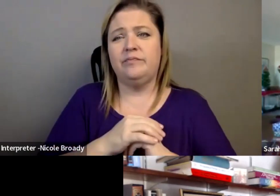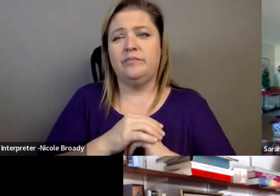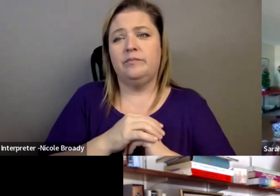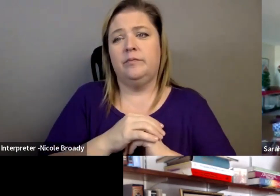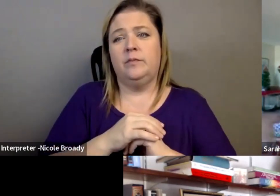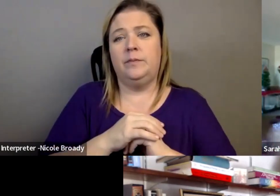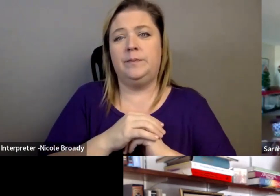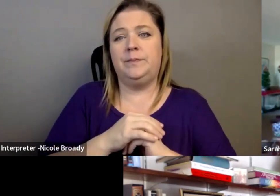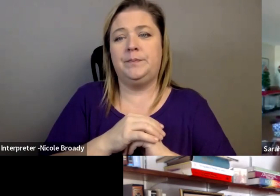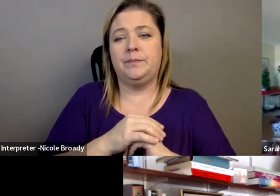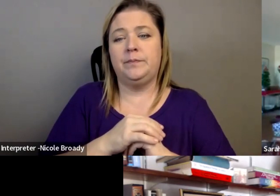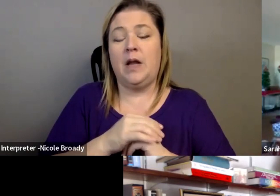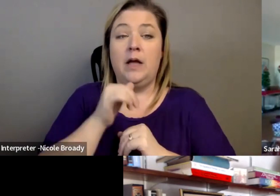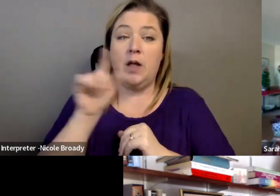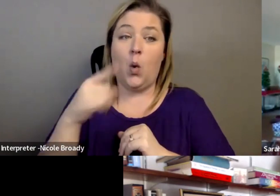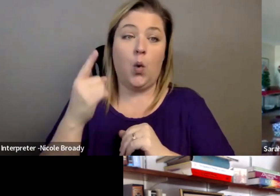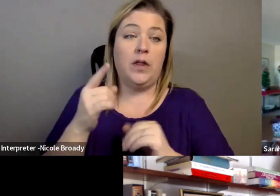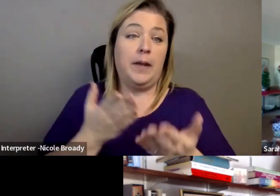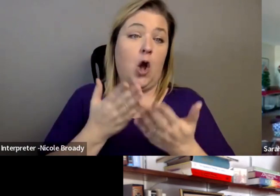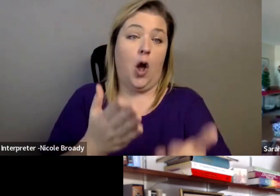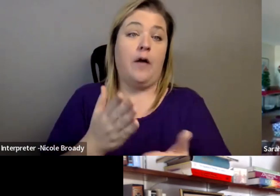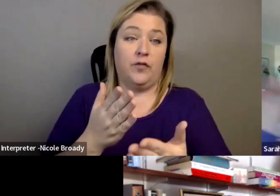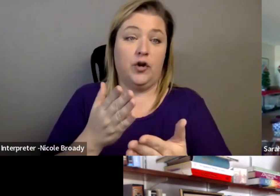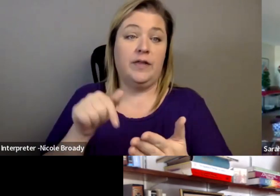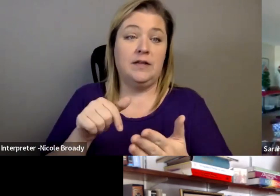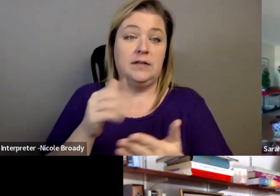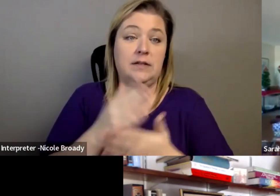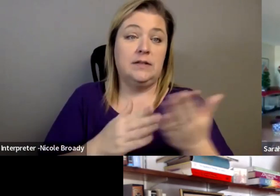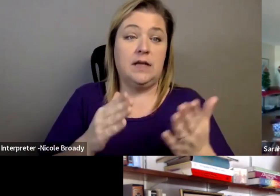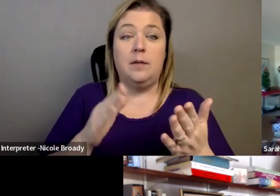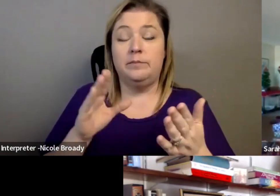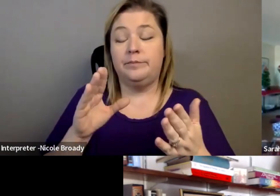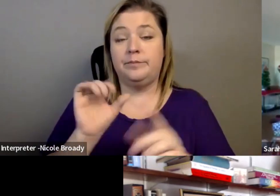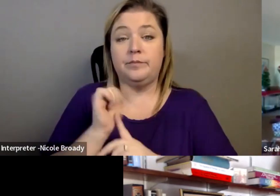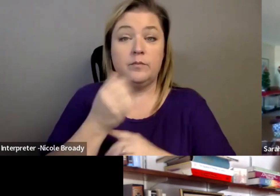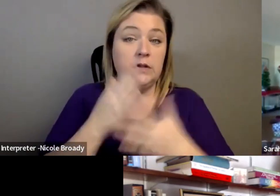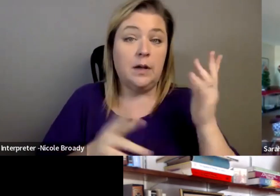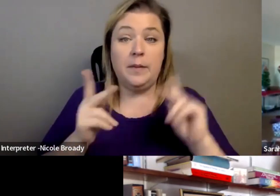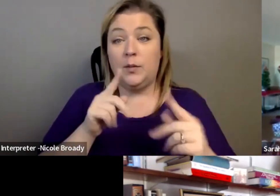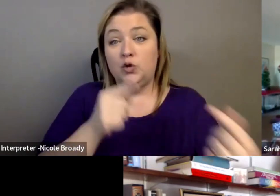being offered remote accommodations, in some cases at this point. But there's obviously some folks who really struggled with it, they need the